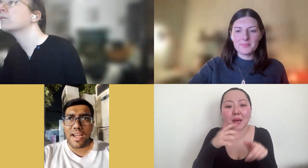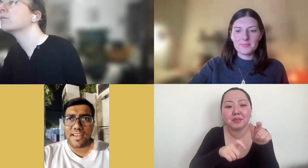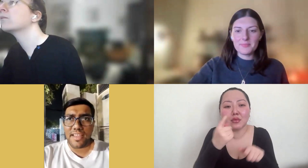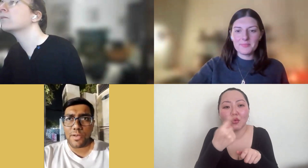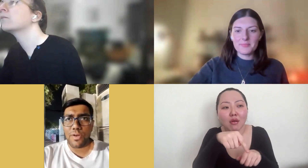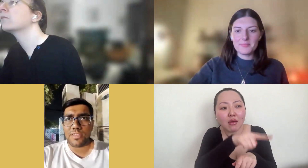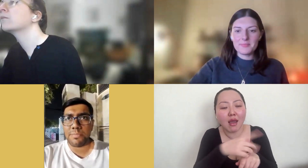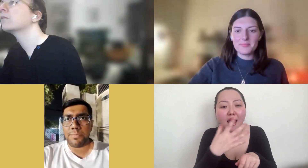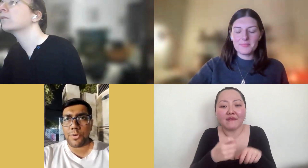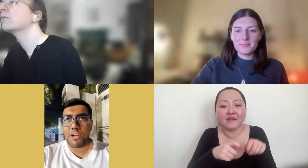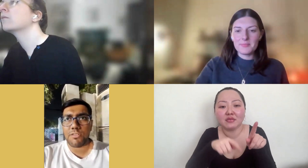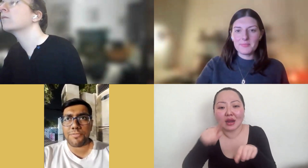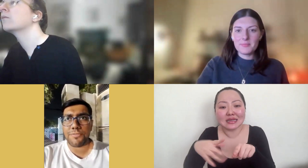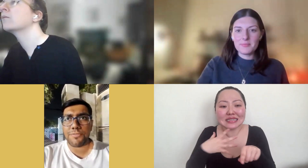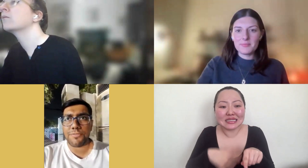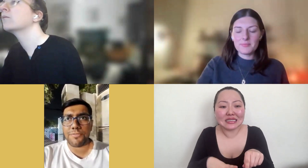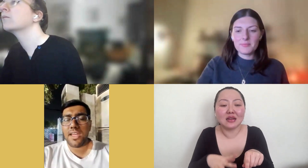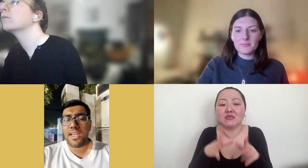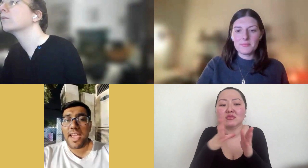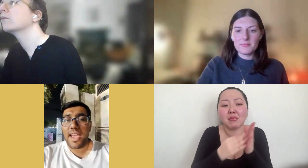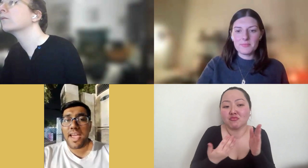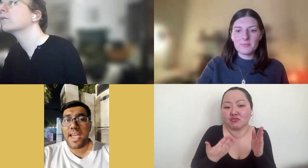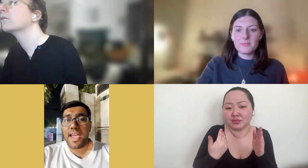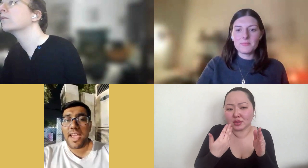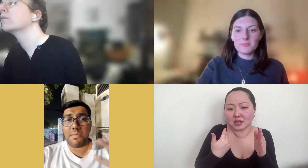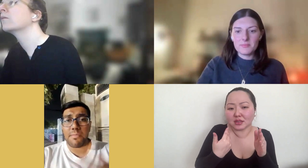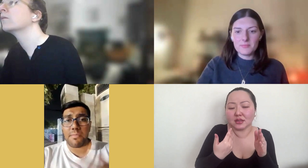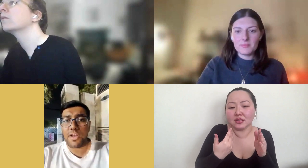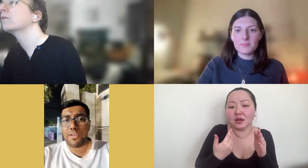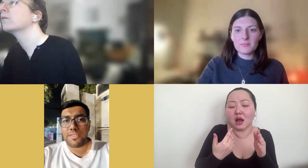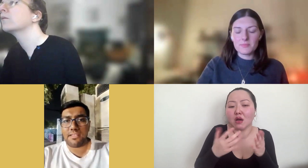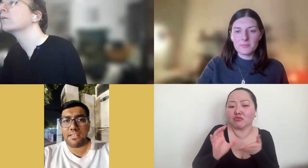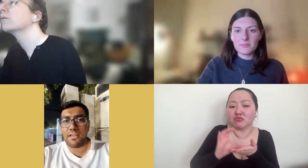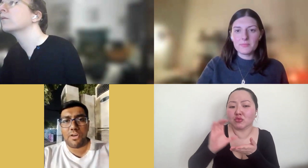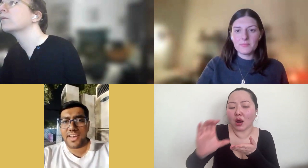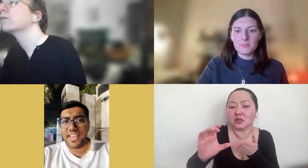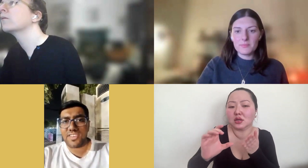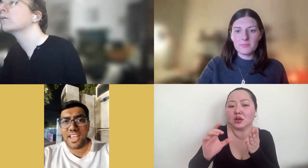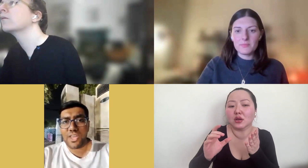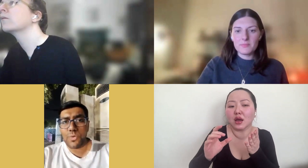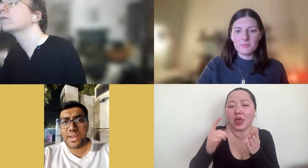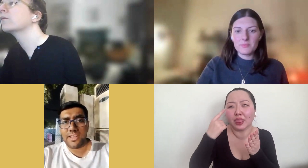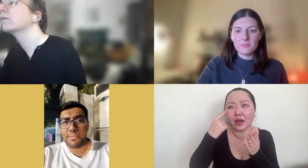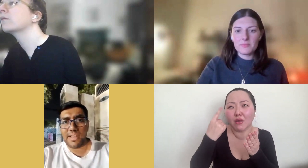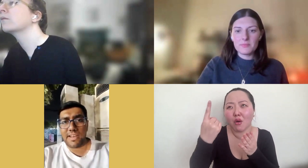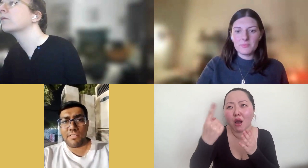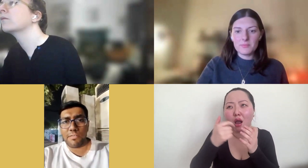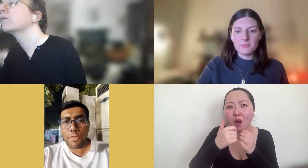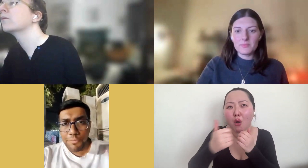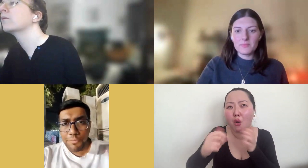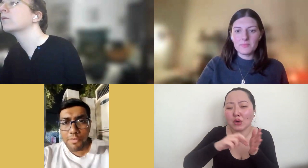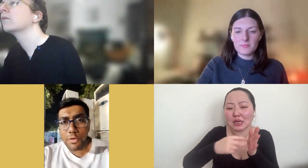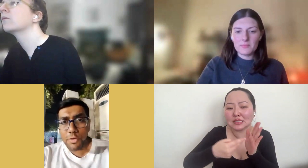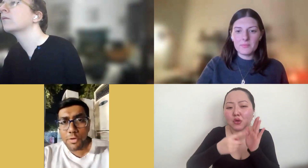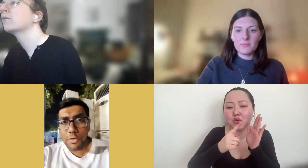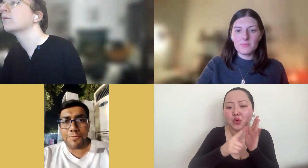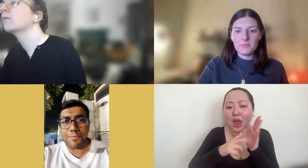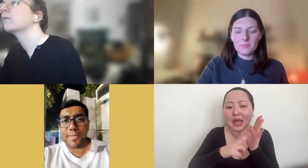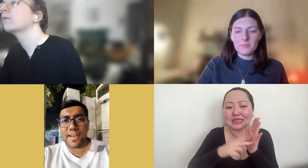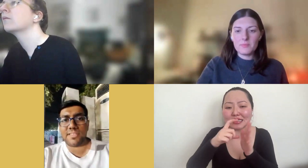a grant that was put out for one of the organisations like UNDP, who uses a format